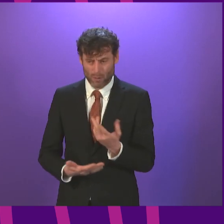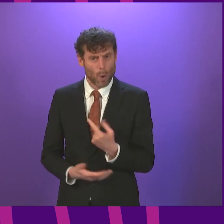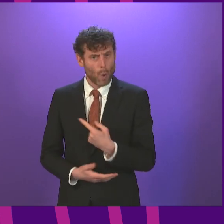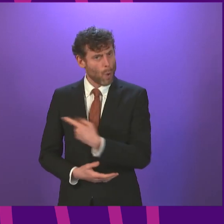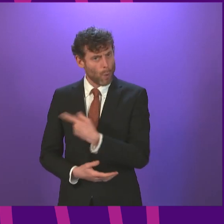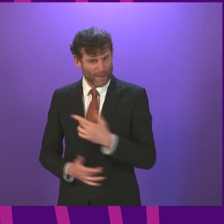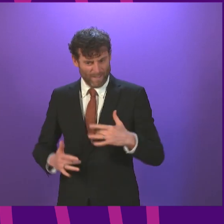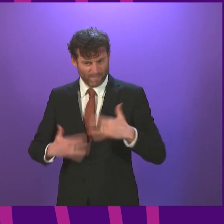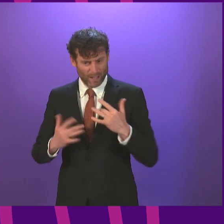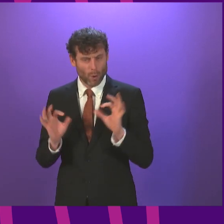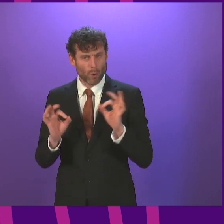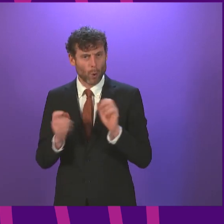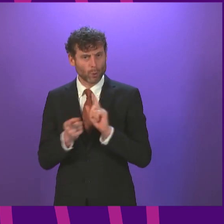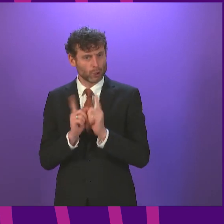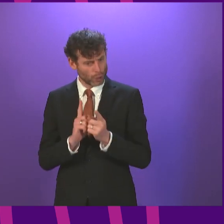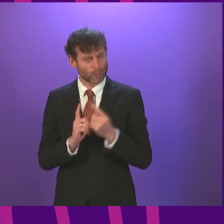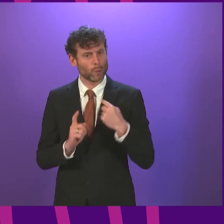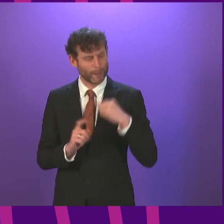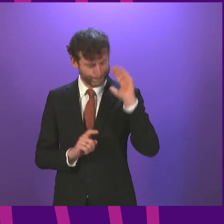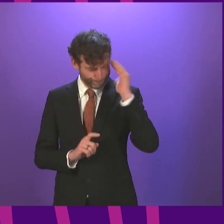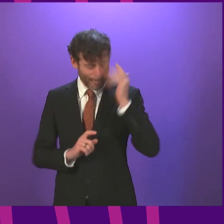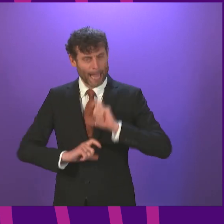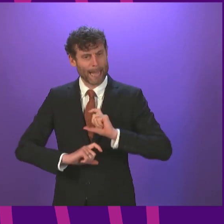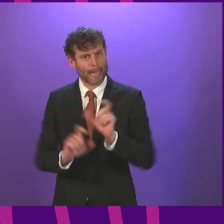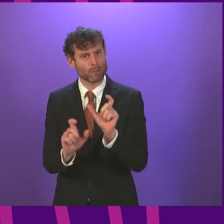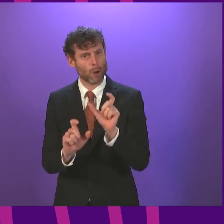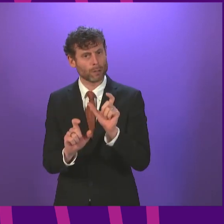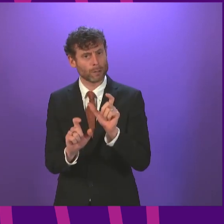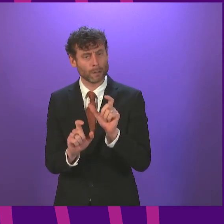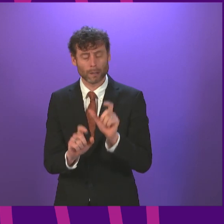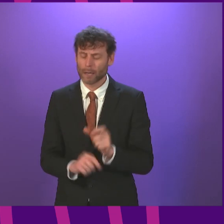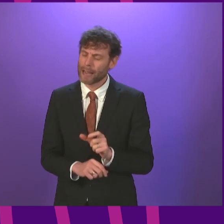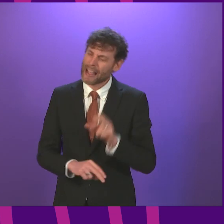meeting. Again, I put it to the First Minister that, if she had conceded then, hundreds of